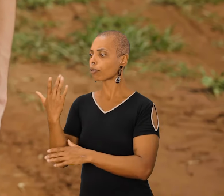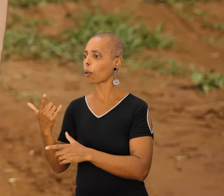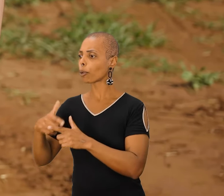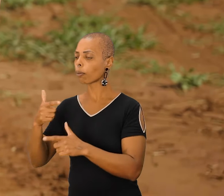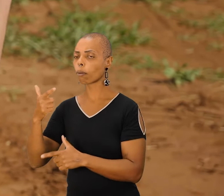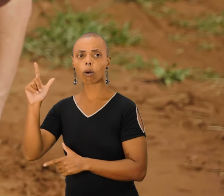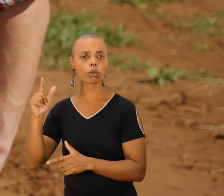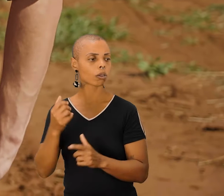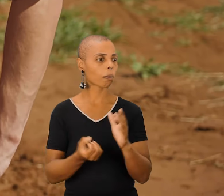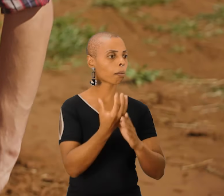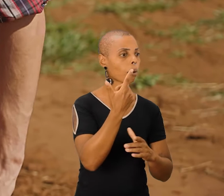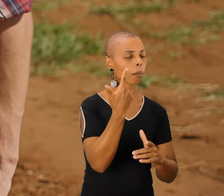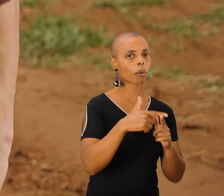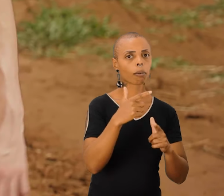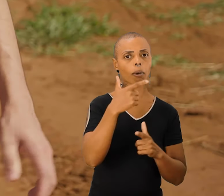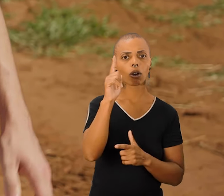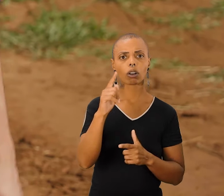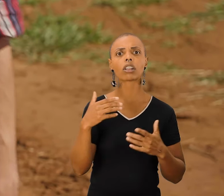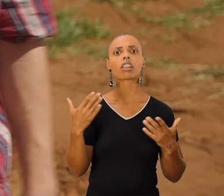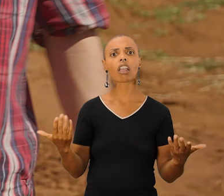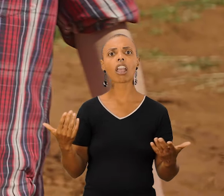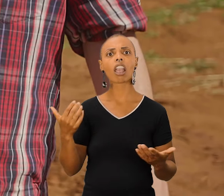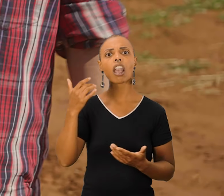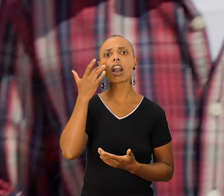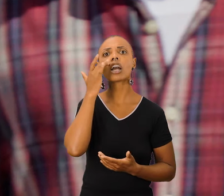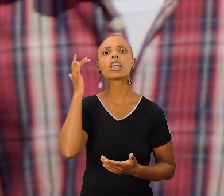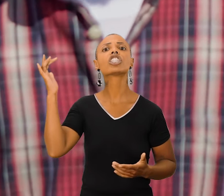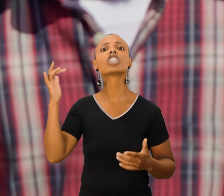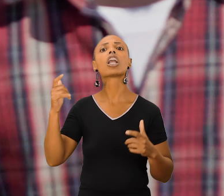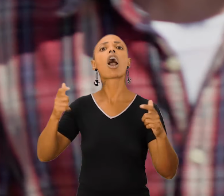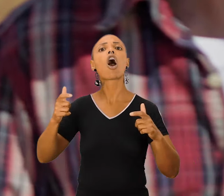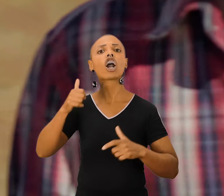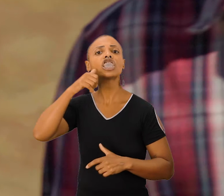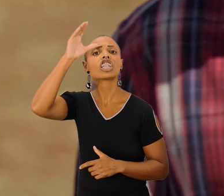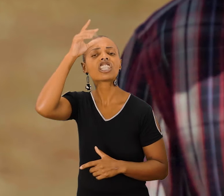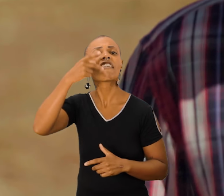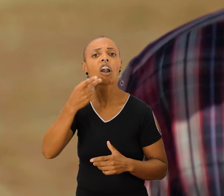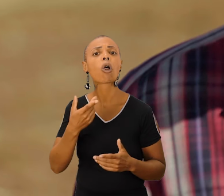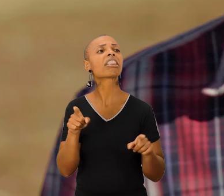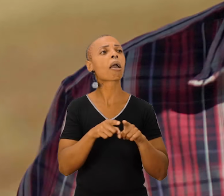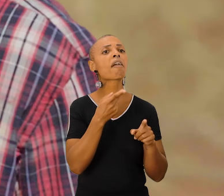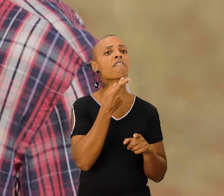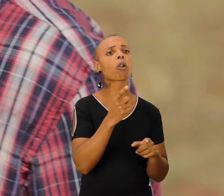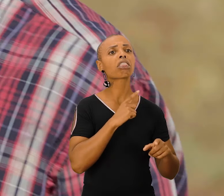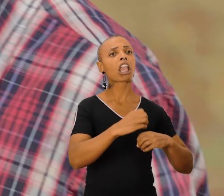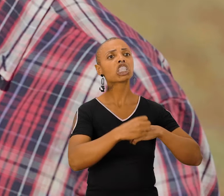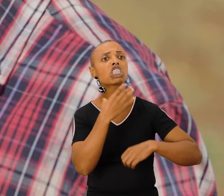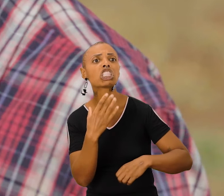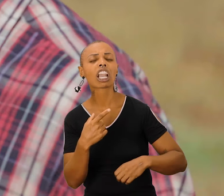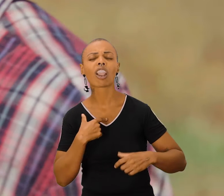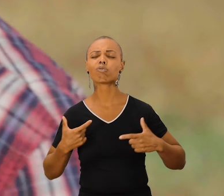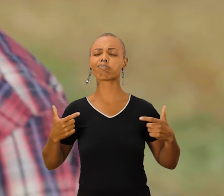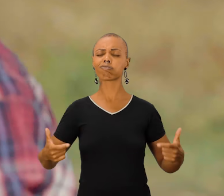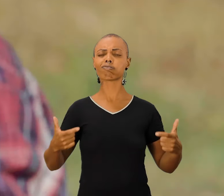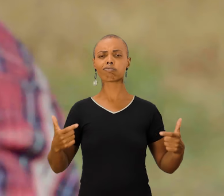We solve one problem, then another appears, then another. And where is aunt’s treasure? And the tip she said would appear, didn't even appear.